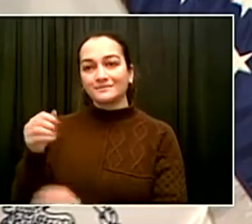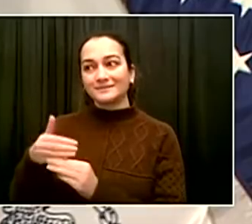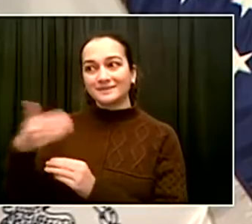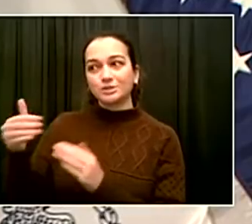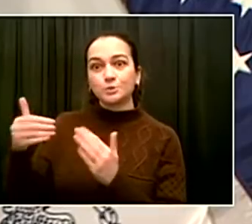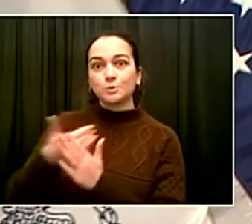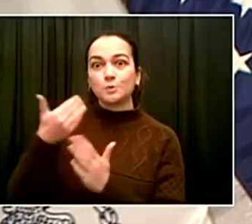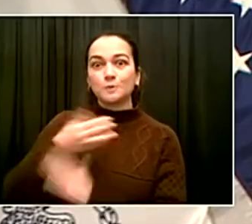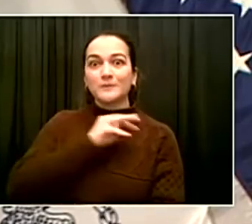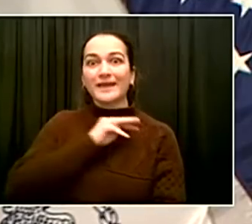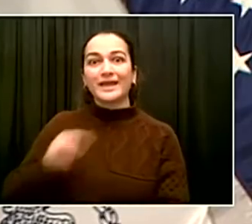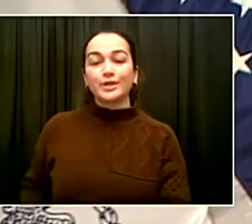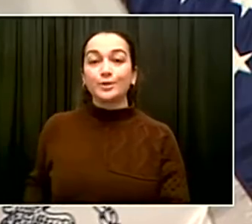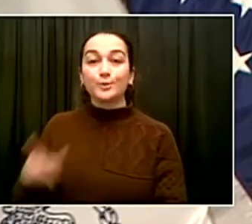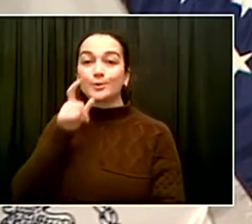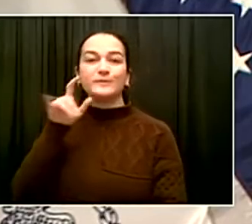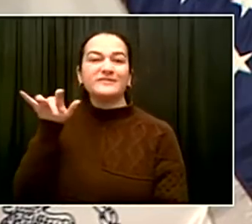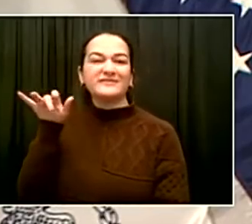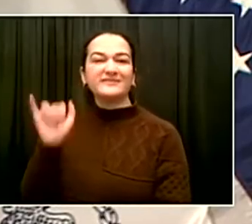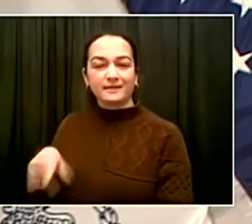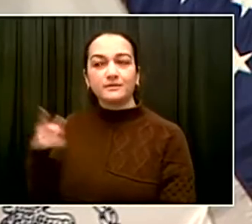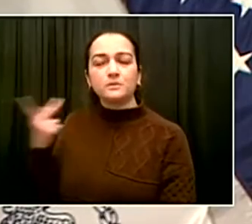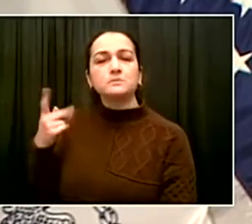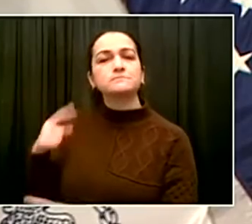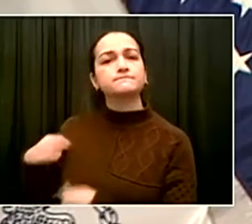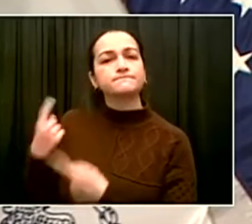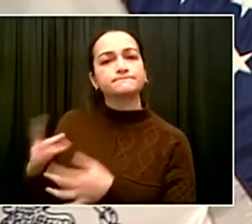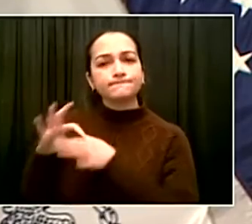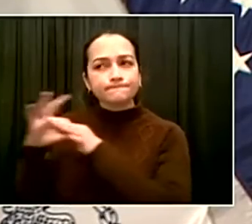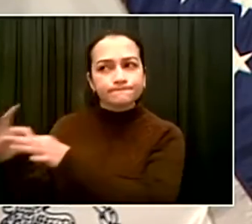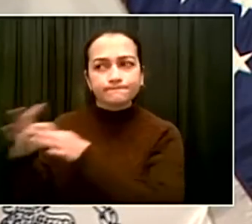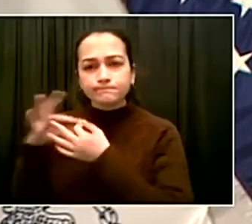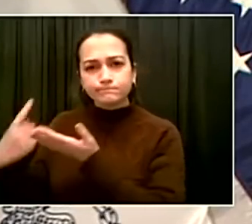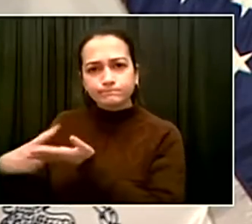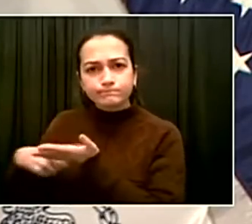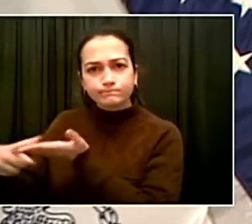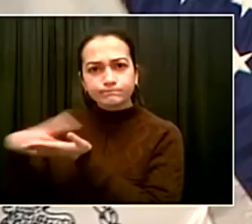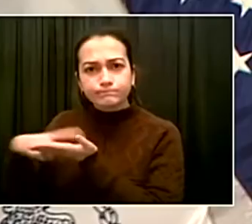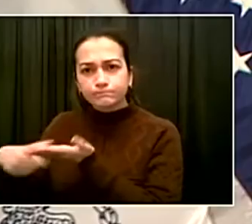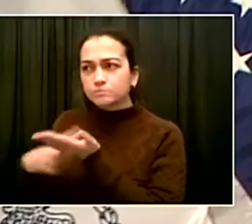THE MAYOR AND I HAVE BEEN TALKING CONSTANTLY. WE TALKED YESTERDAY AND EARLY TODAY. WE ARE WORKING TOGETHER.